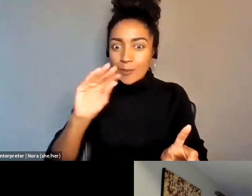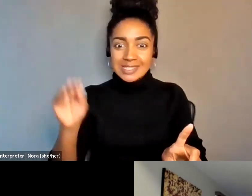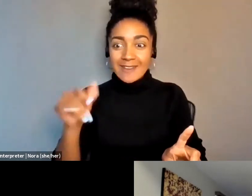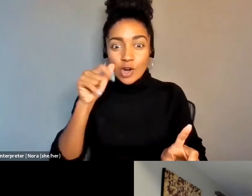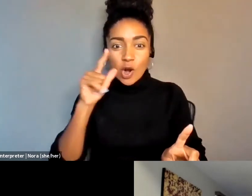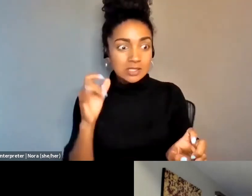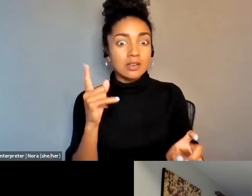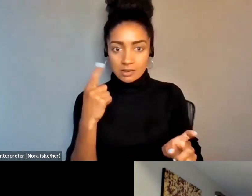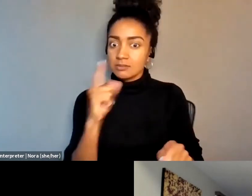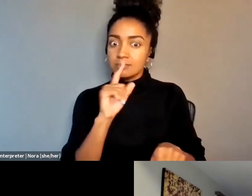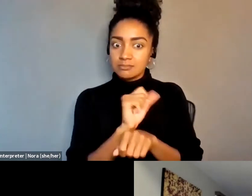that type of resilience and that's something that that we want to make sure that we